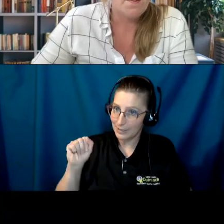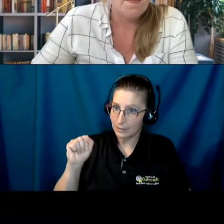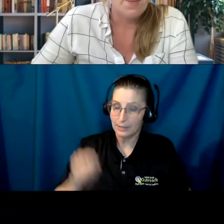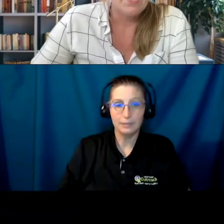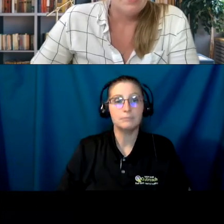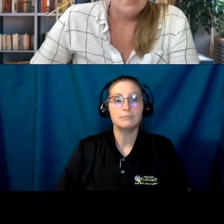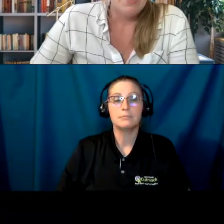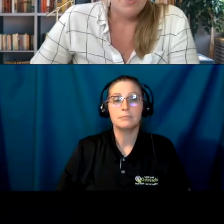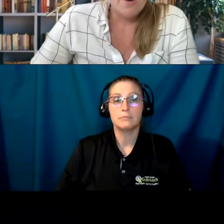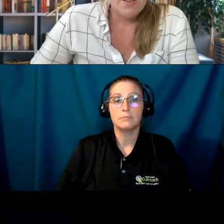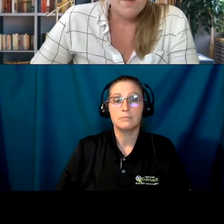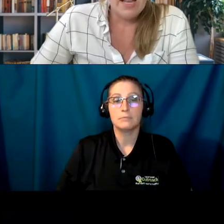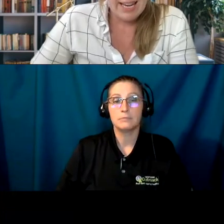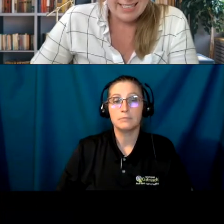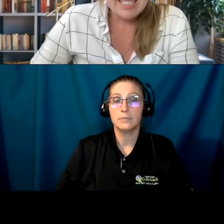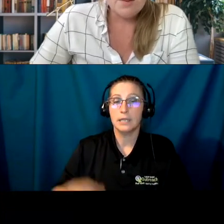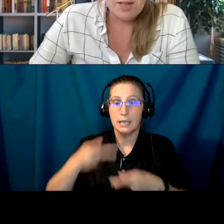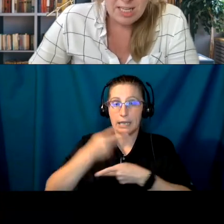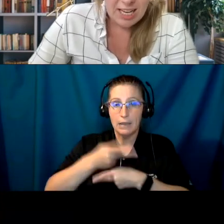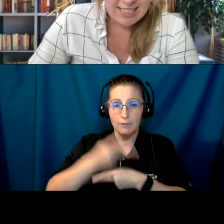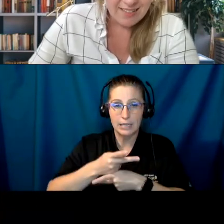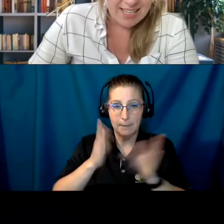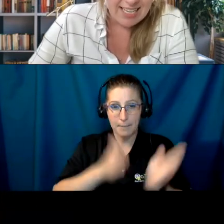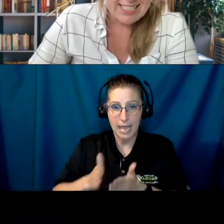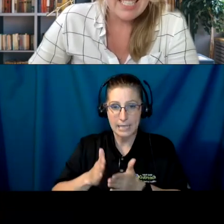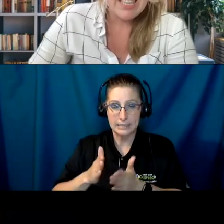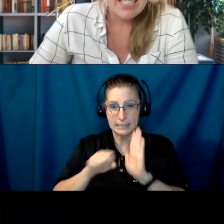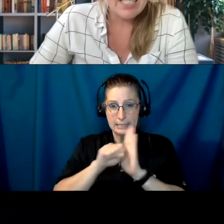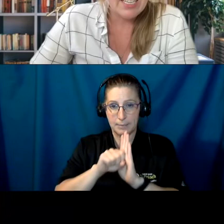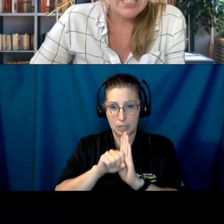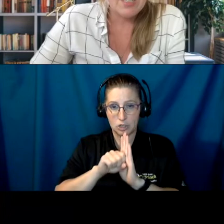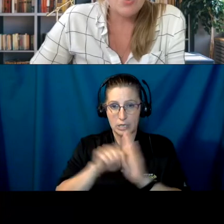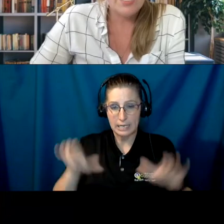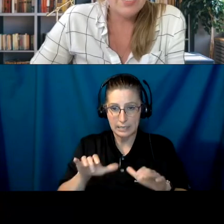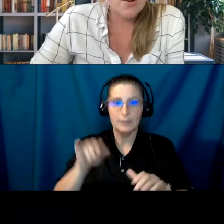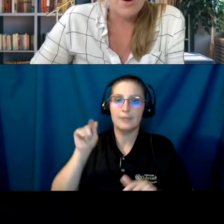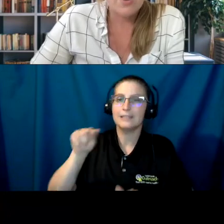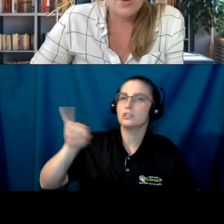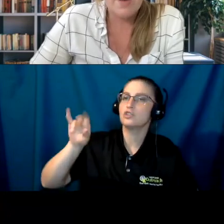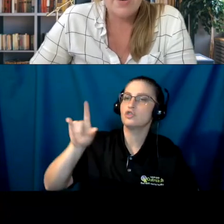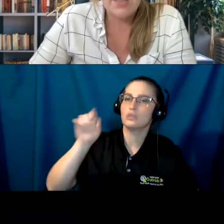Through carefully planned stimulation activities, this is Julie has a whole article about it.